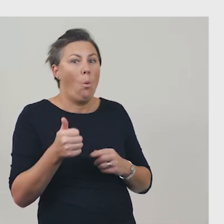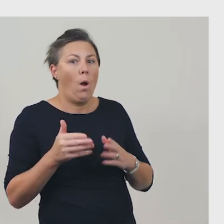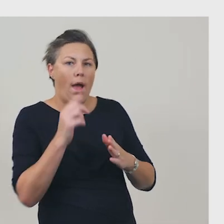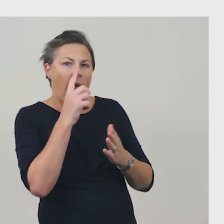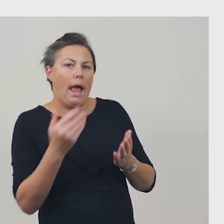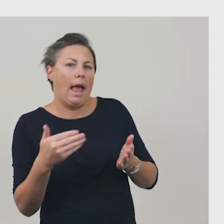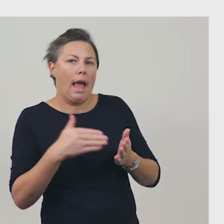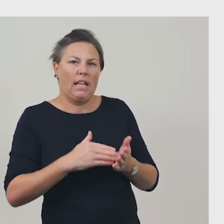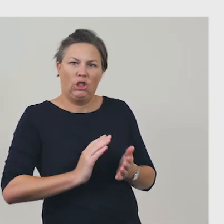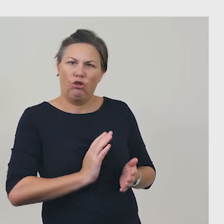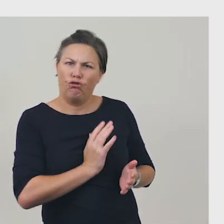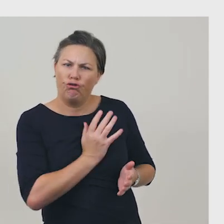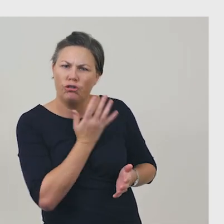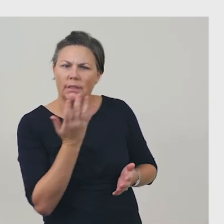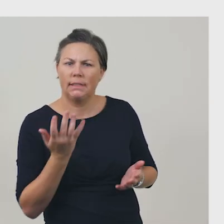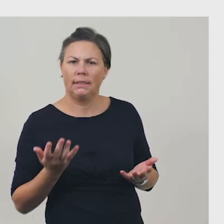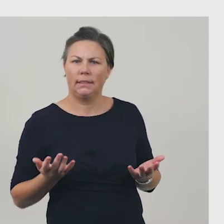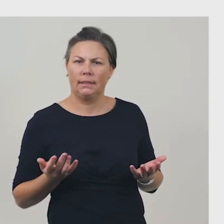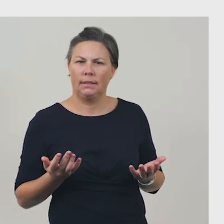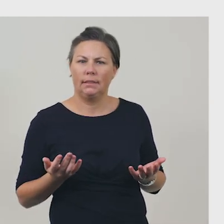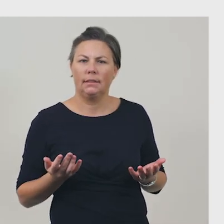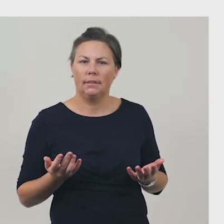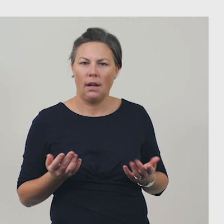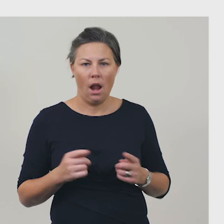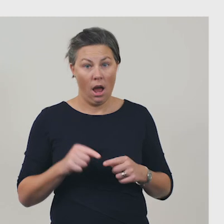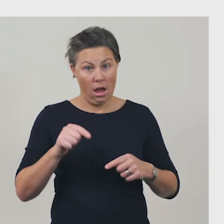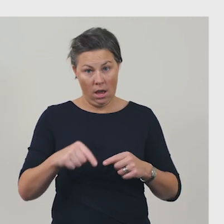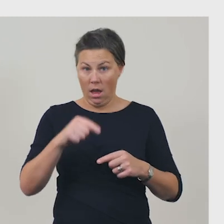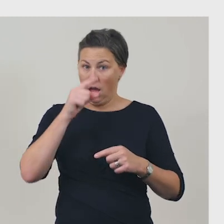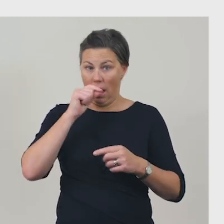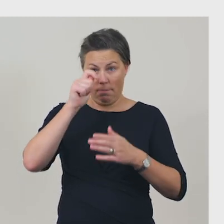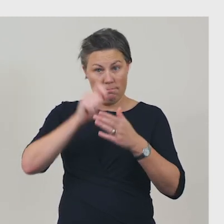How about, ‘A series of educational card packs are available’.